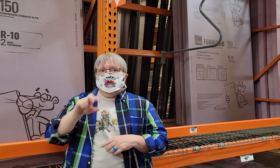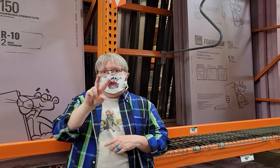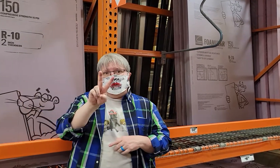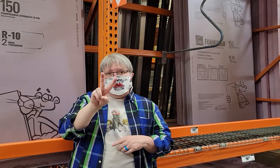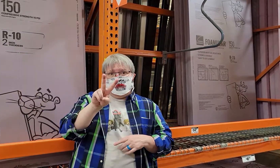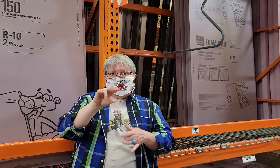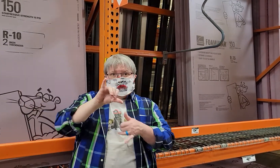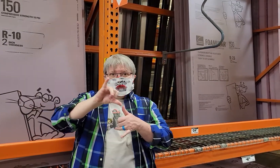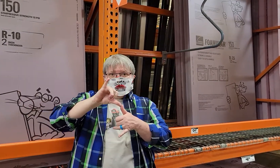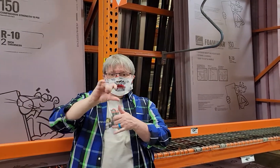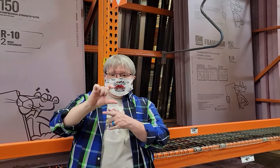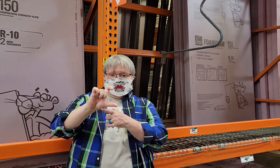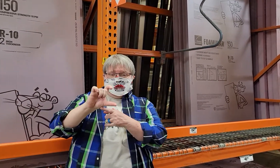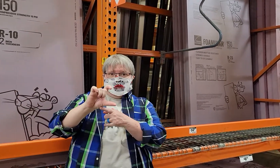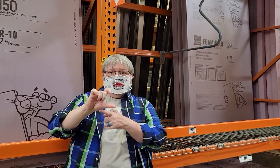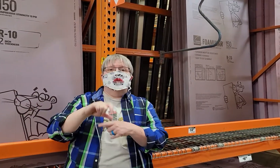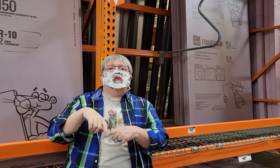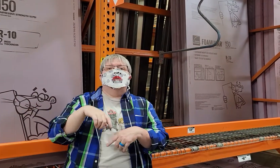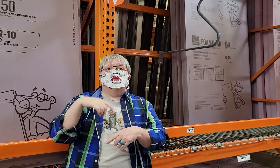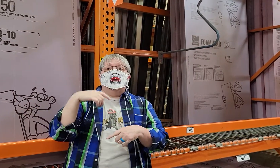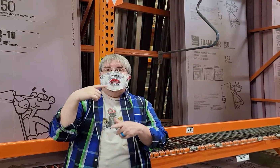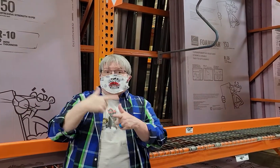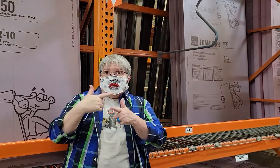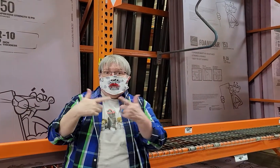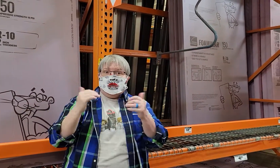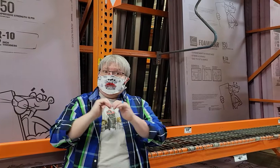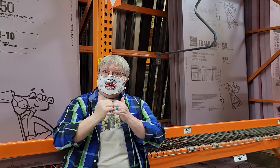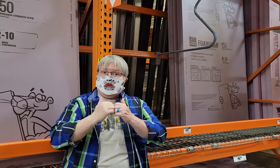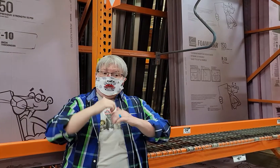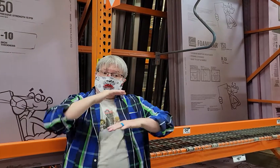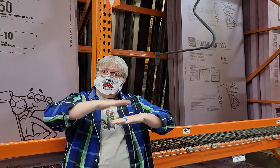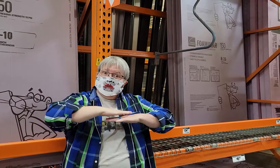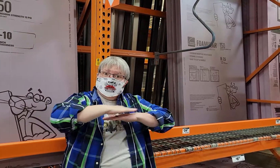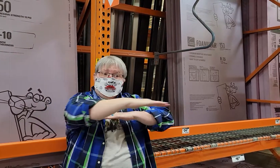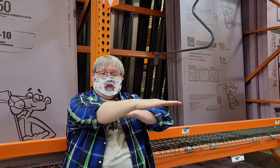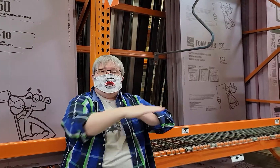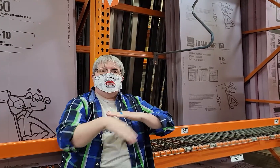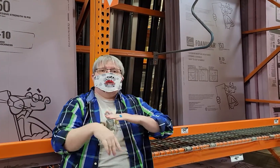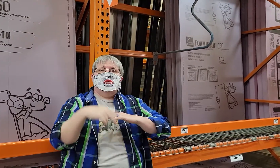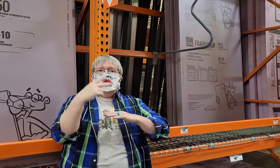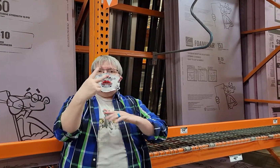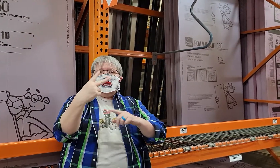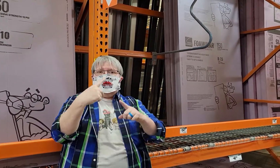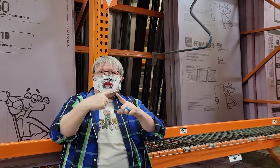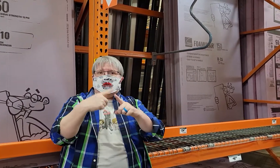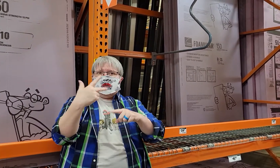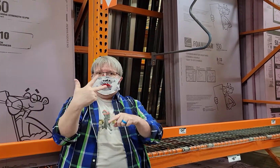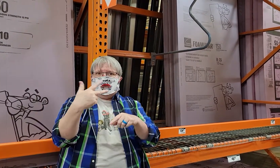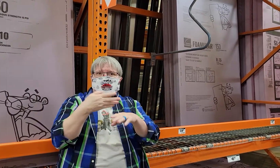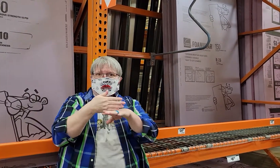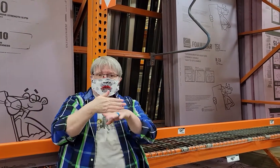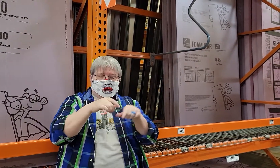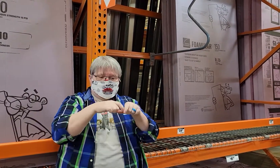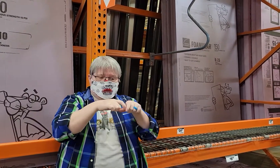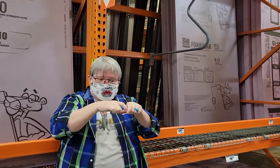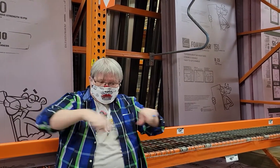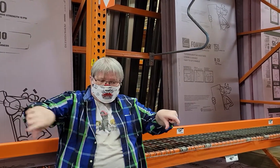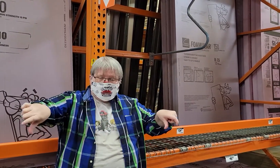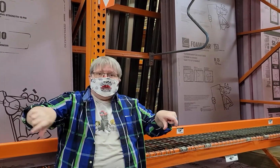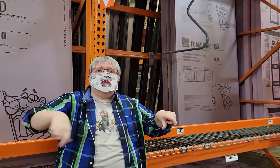it's two inches thick. And then uh how we're gonna put it down is the 2x3 wood strip and